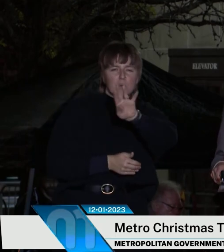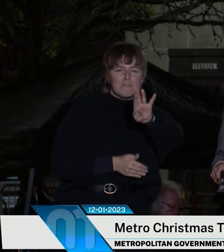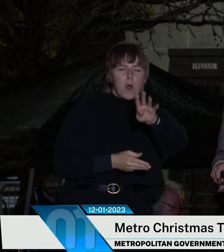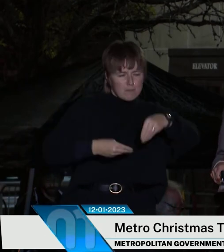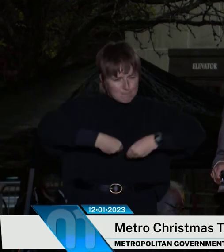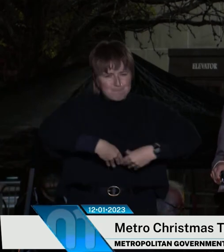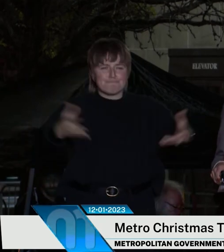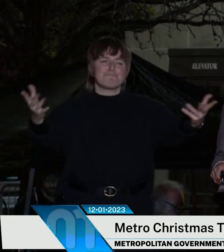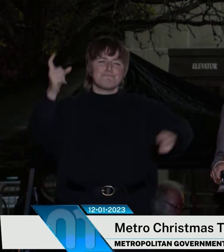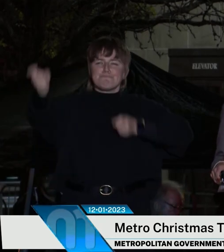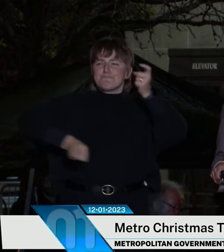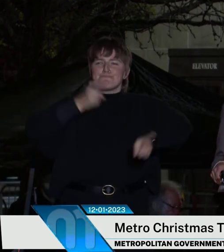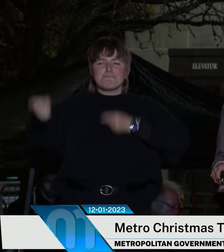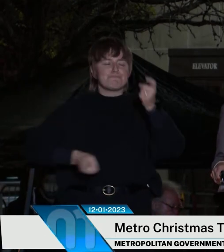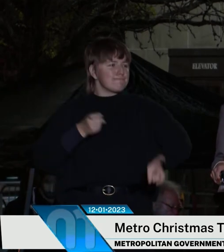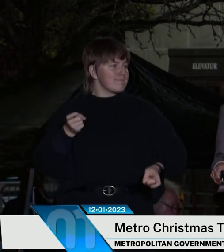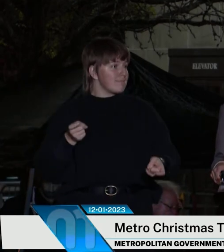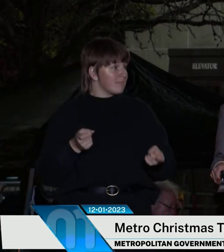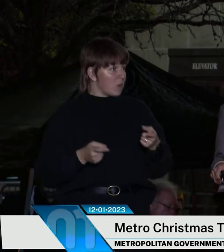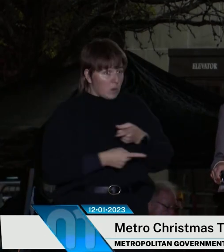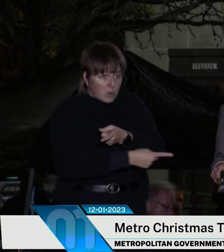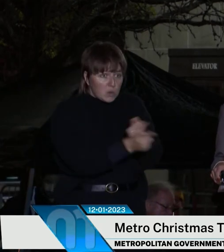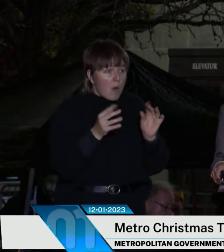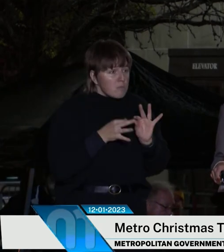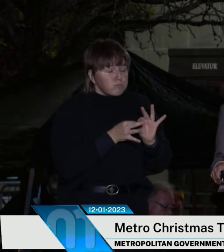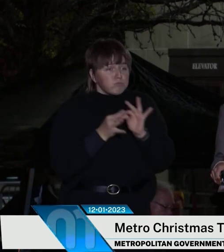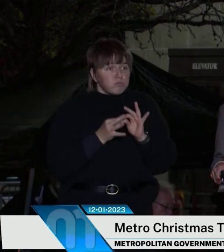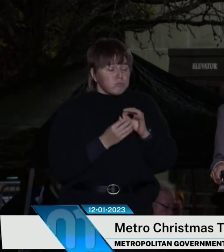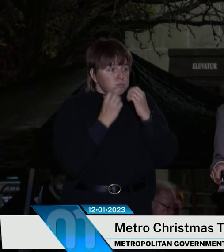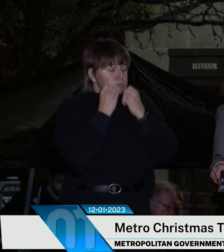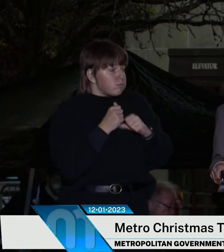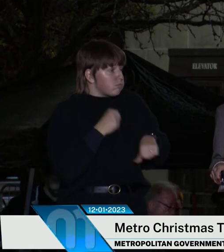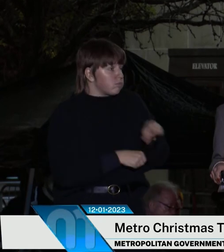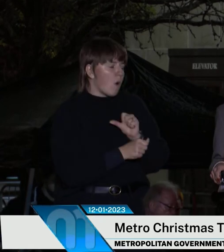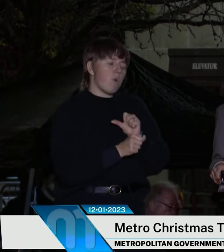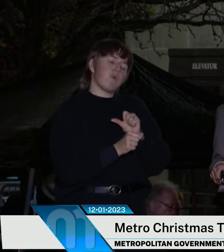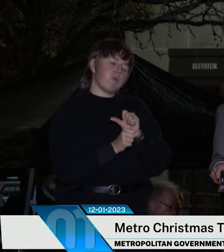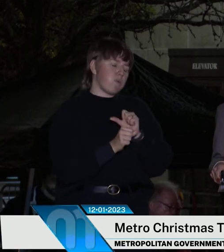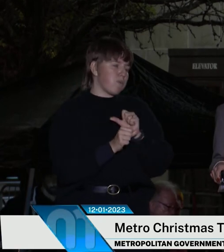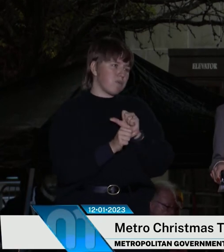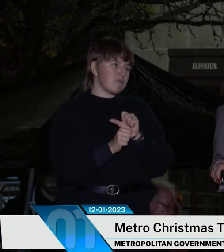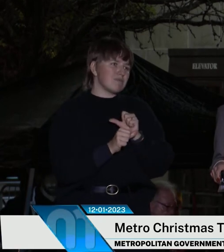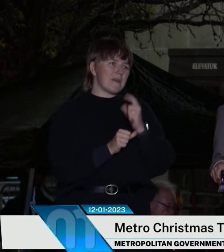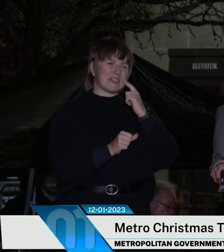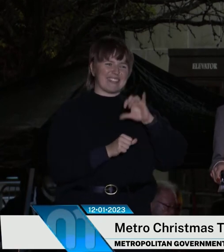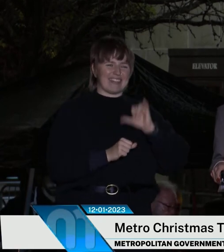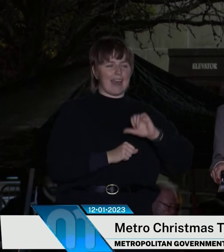CHRISTMAS EVE AGAIN THIS YEAR. OUR CARE FOR EACH OTHER IS ONE